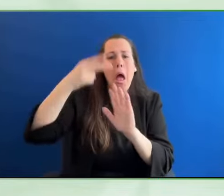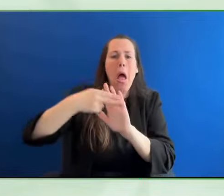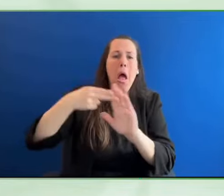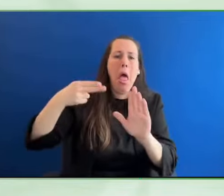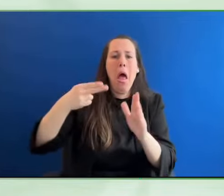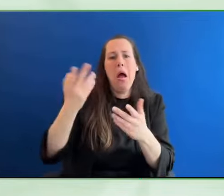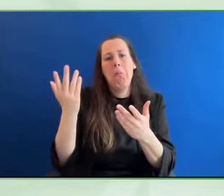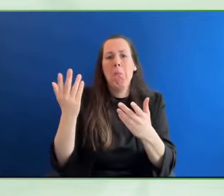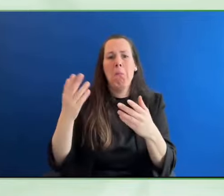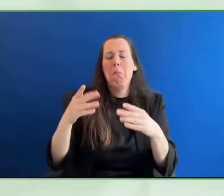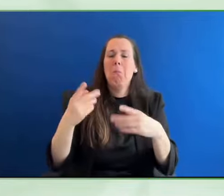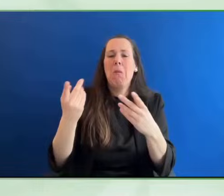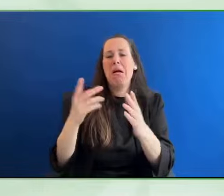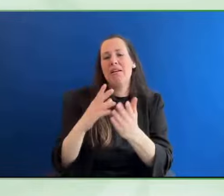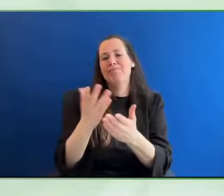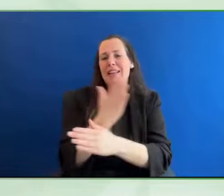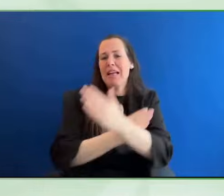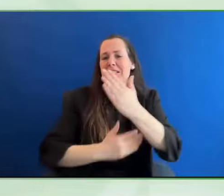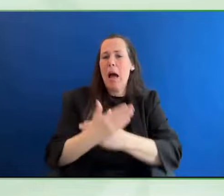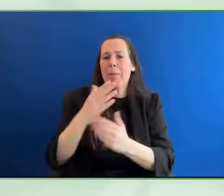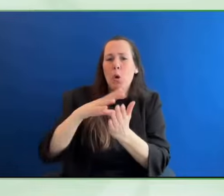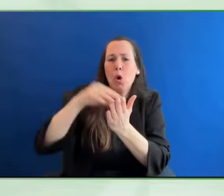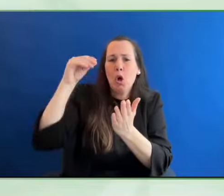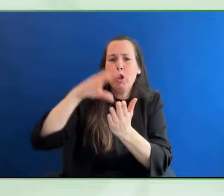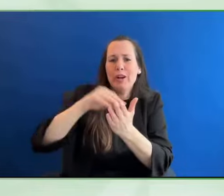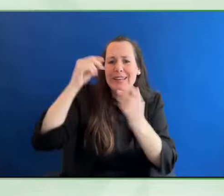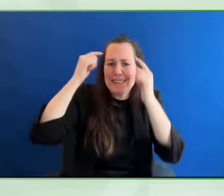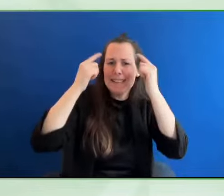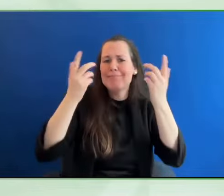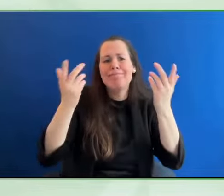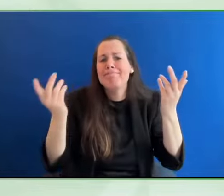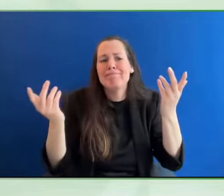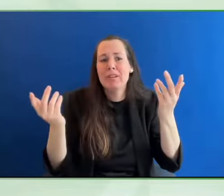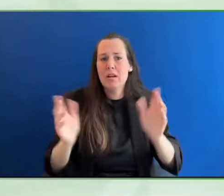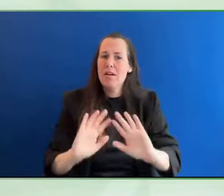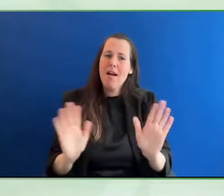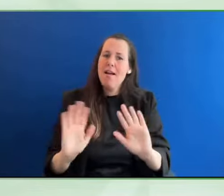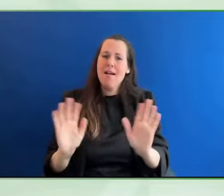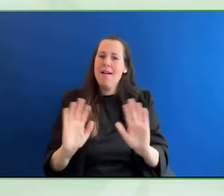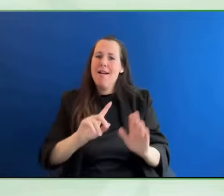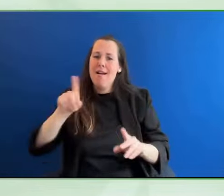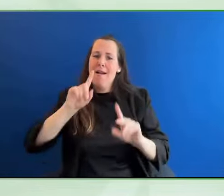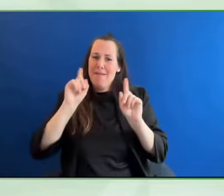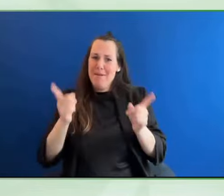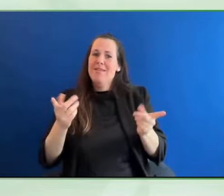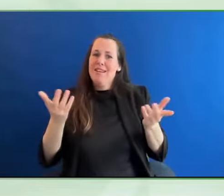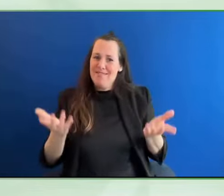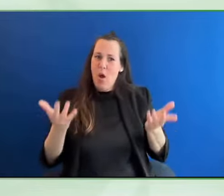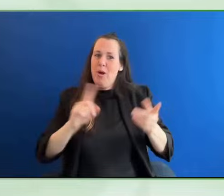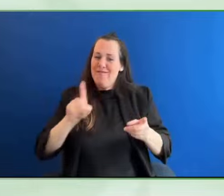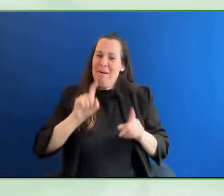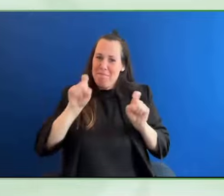There is a colleague and someone I consider a friend and certainly